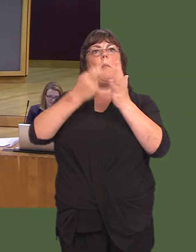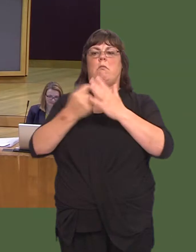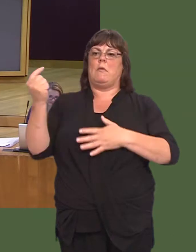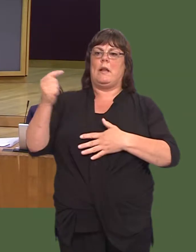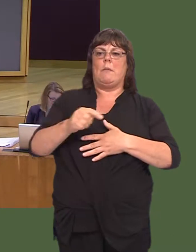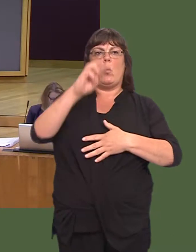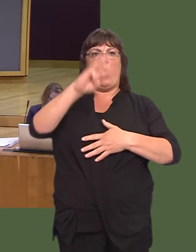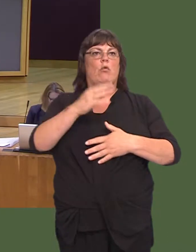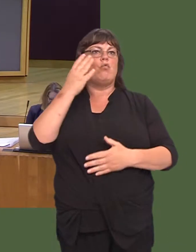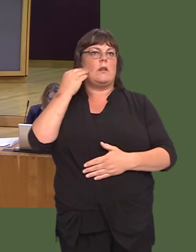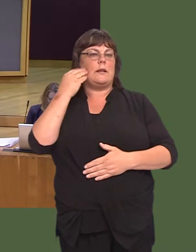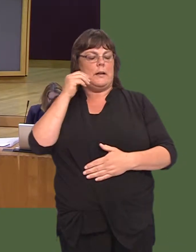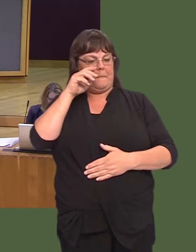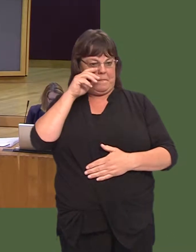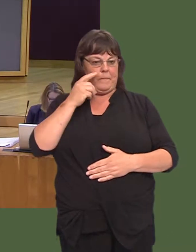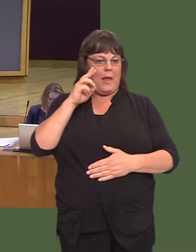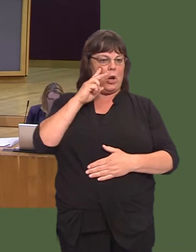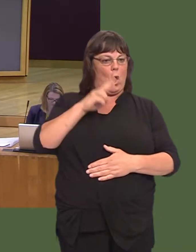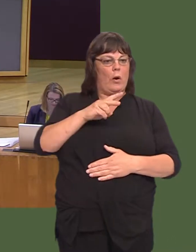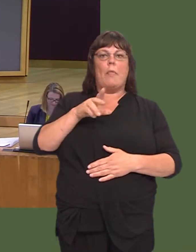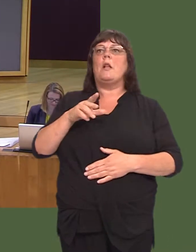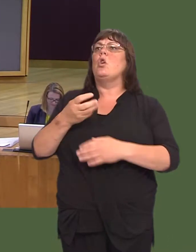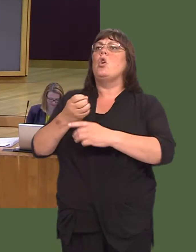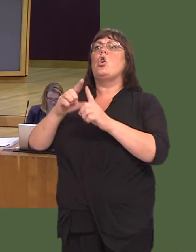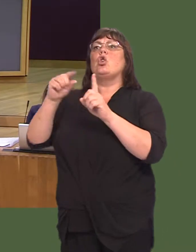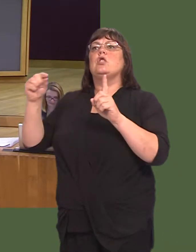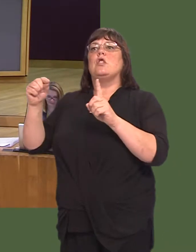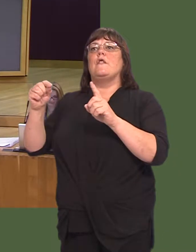a Welsh Labour press release that he said that Conservative Brexit negotiations pose